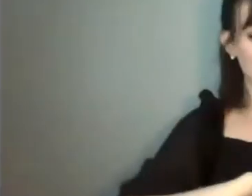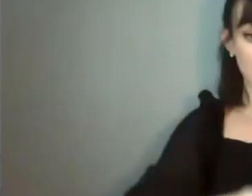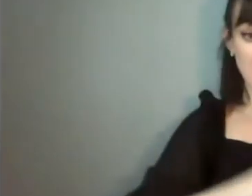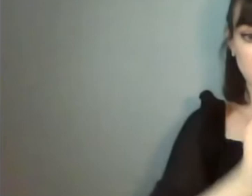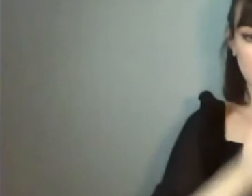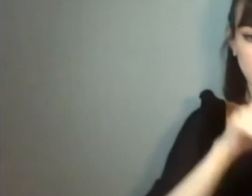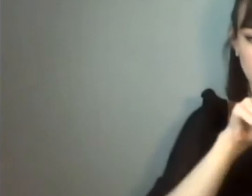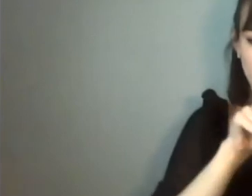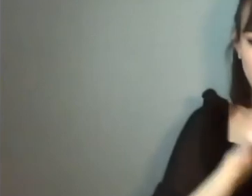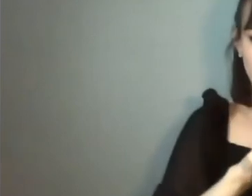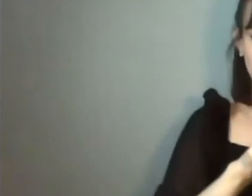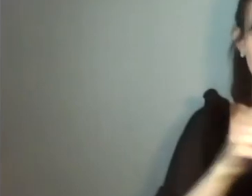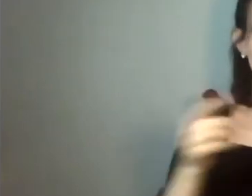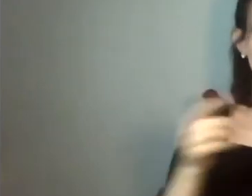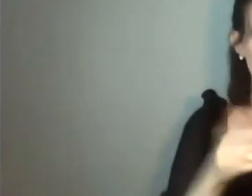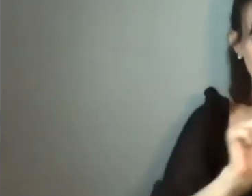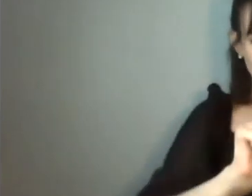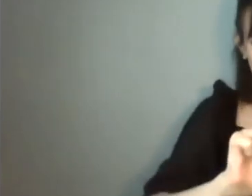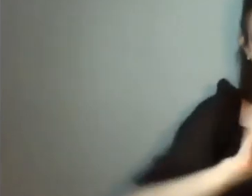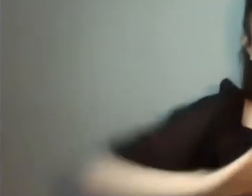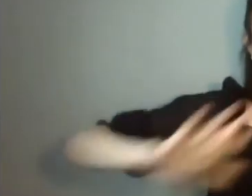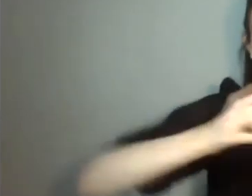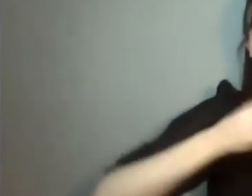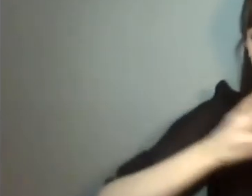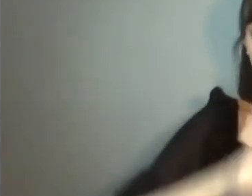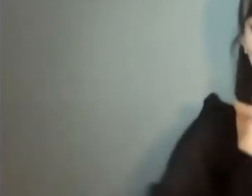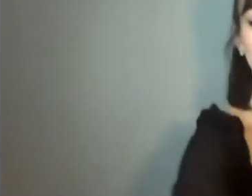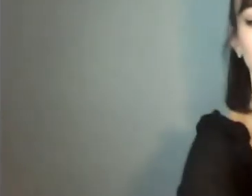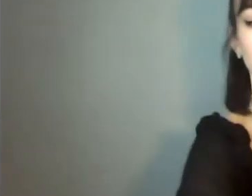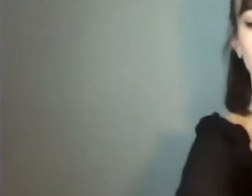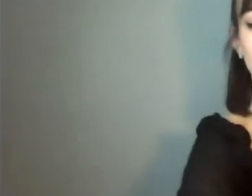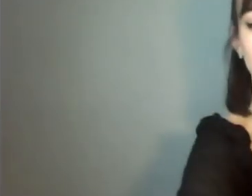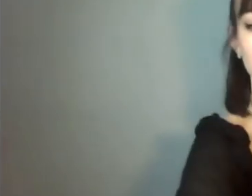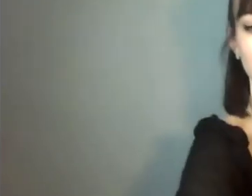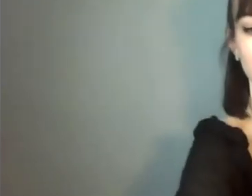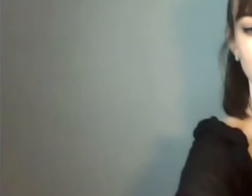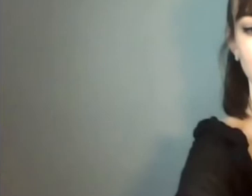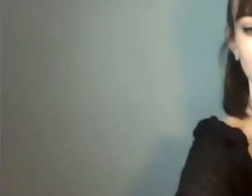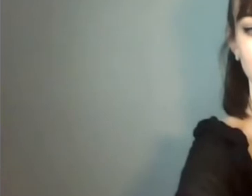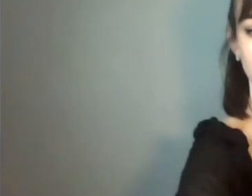: Thank you Patricia, my apologies about my video, I am having some technical hitches here,